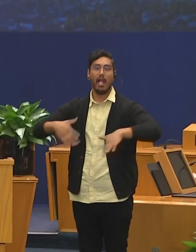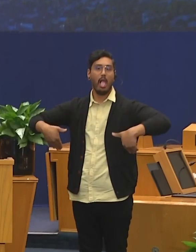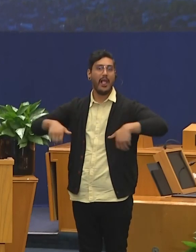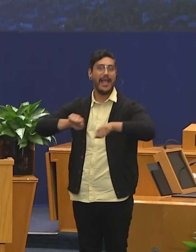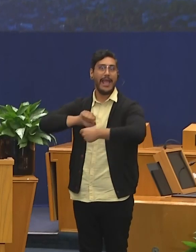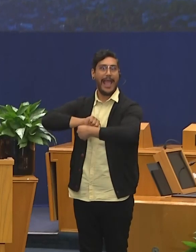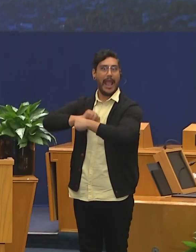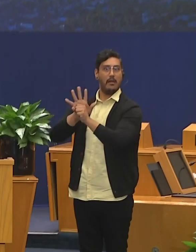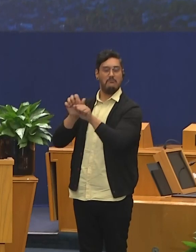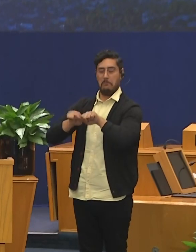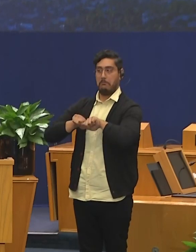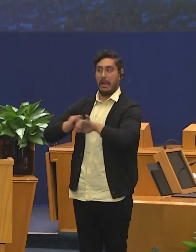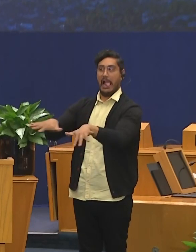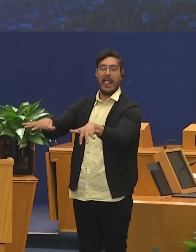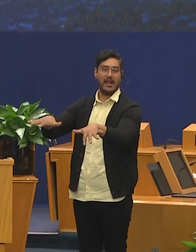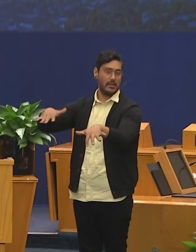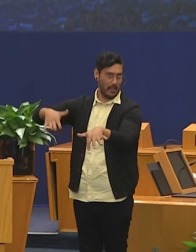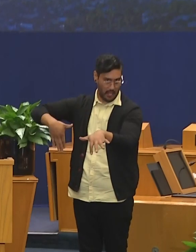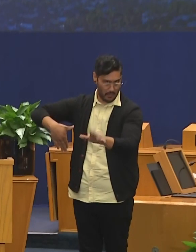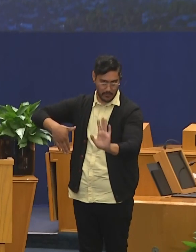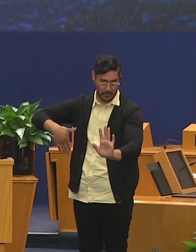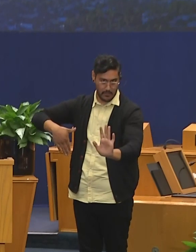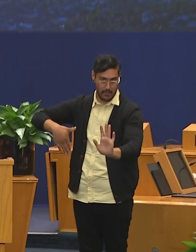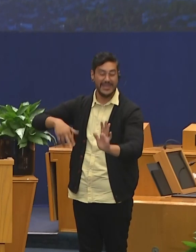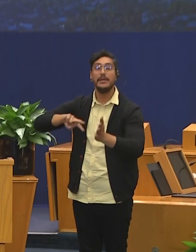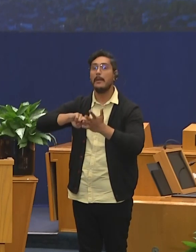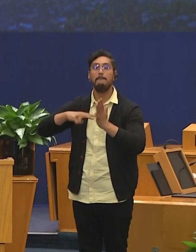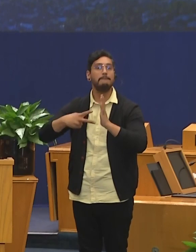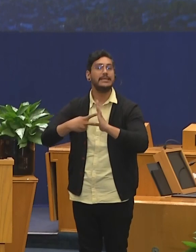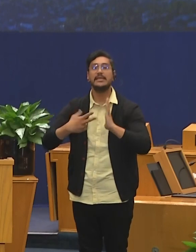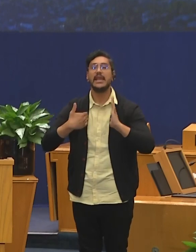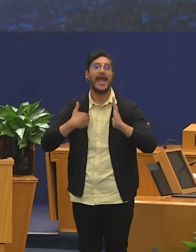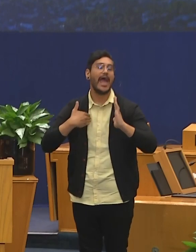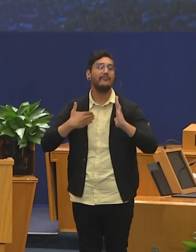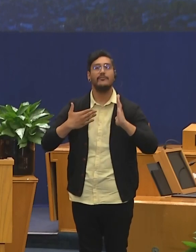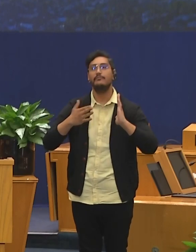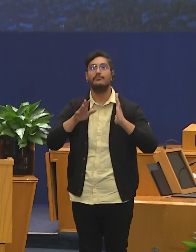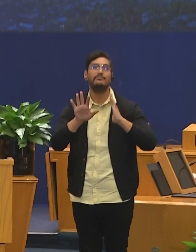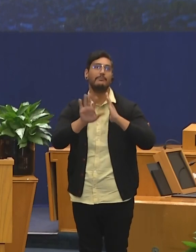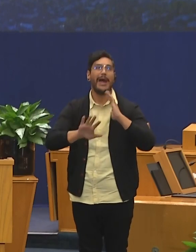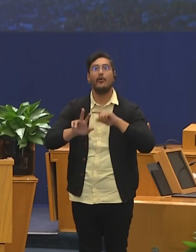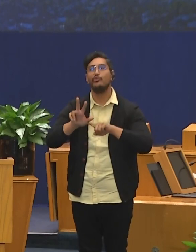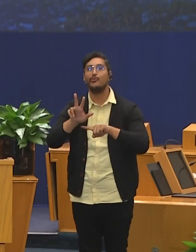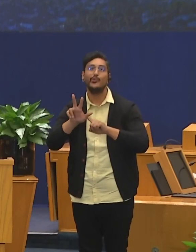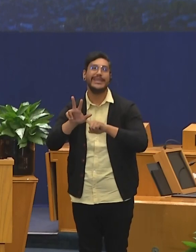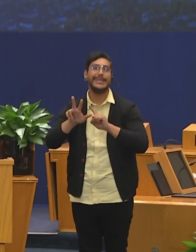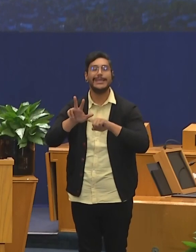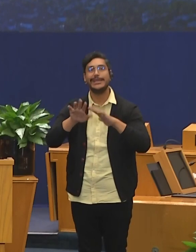DON'T YET HAVE OUTBREAKS, WHICH